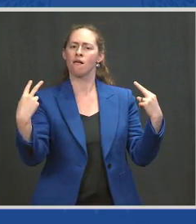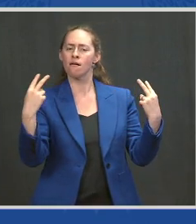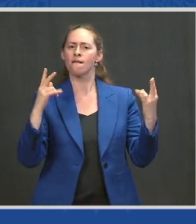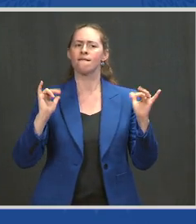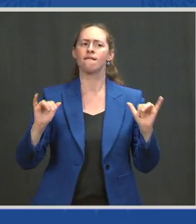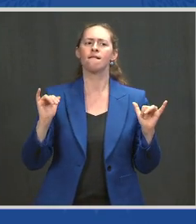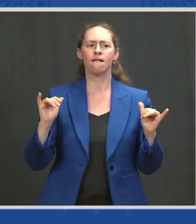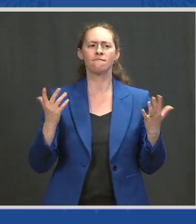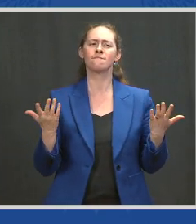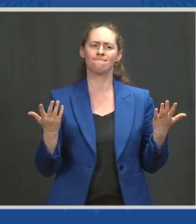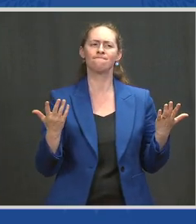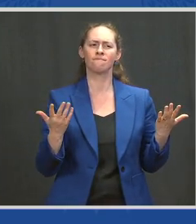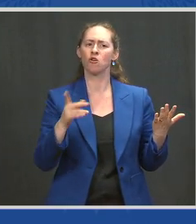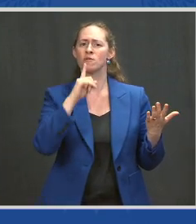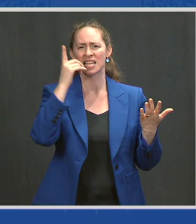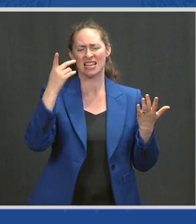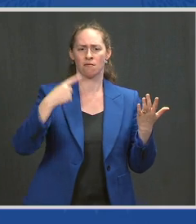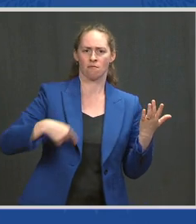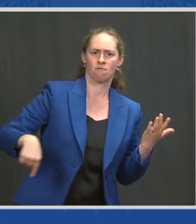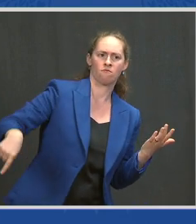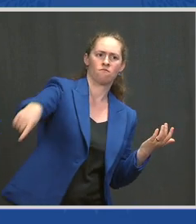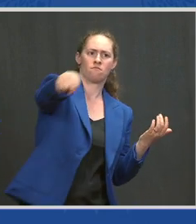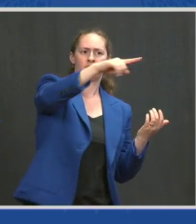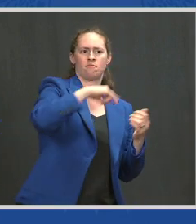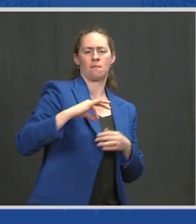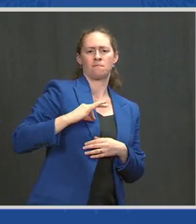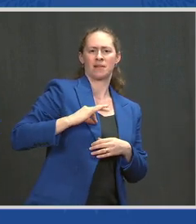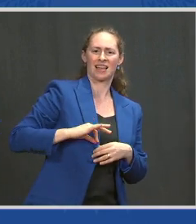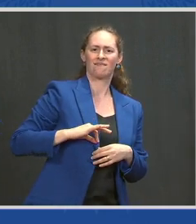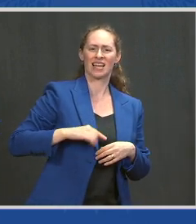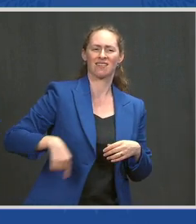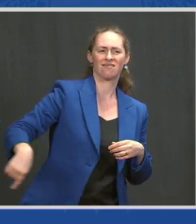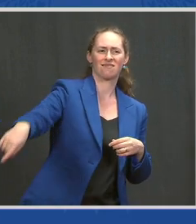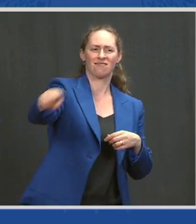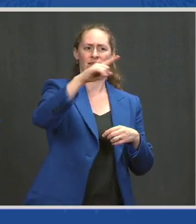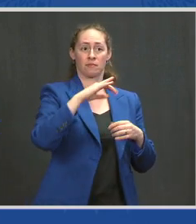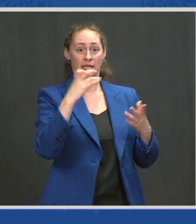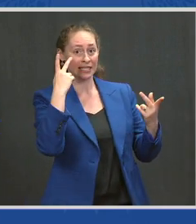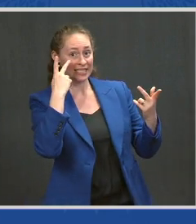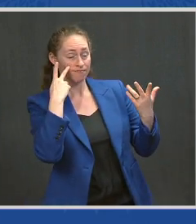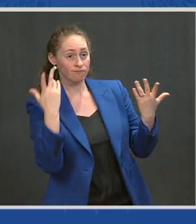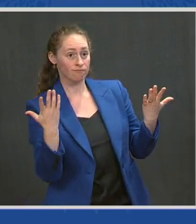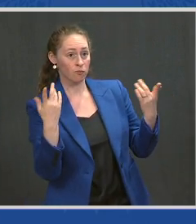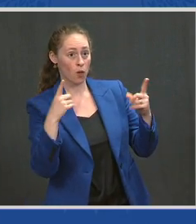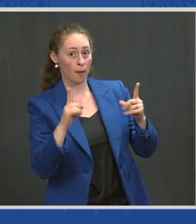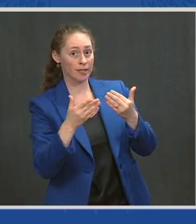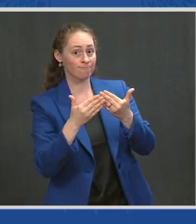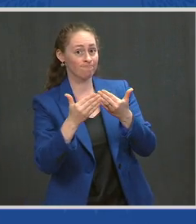that these things be acted on. We'll see, though, what happens from these groups we put together. The Press: Can I ask a quick follow-up question?